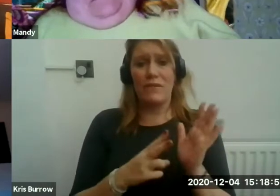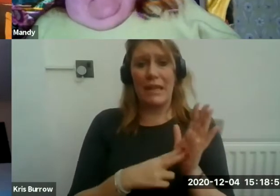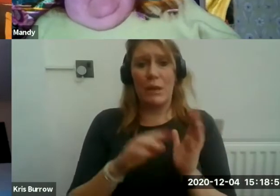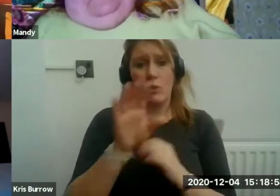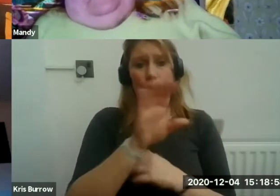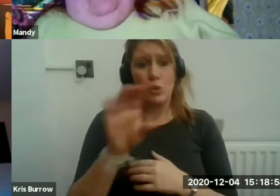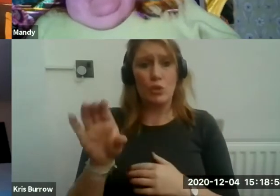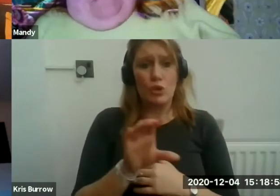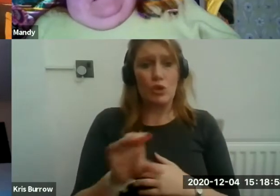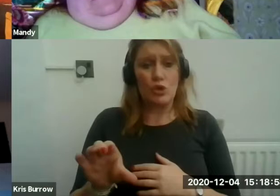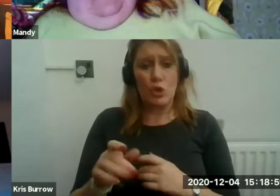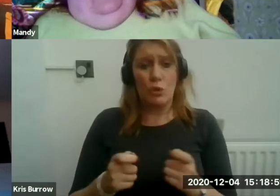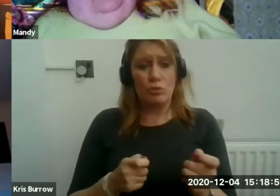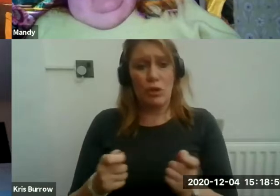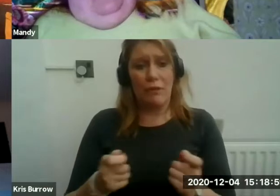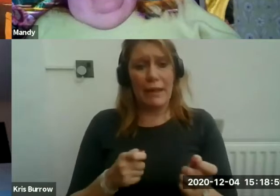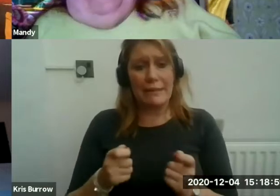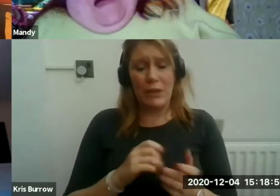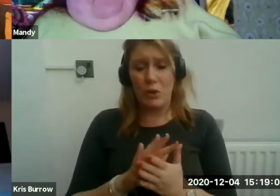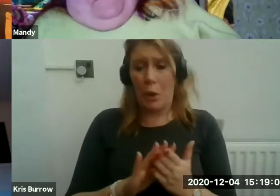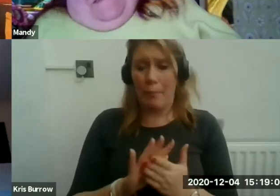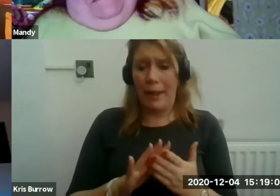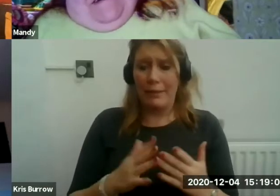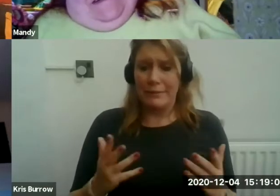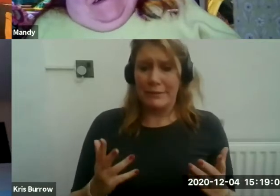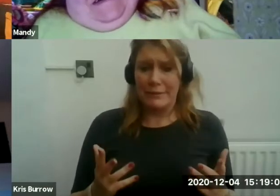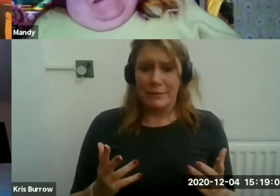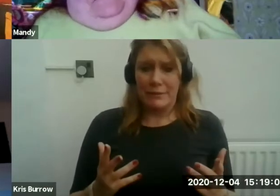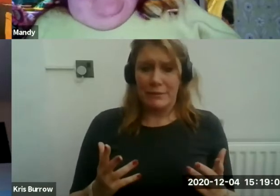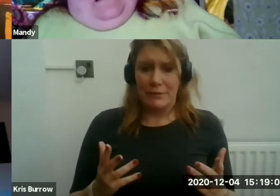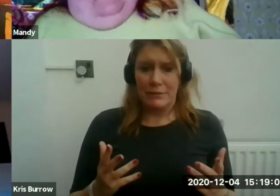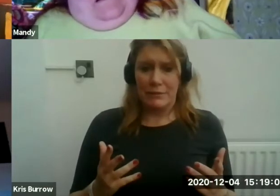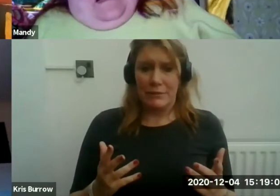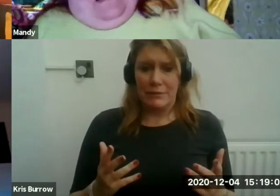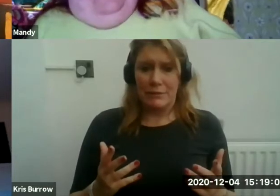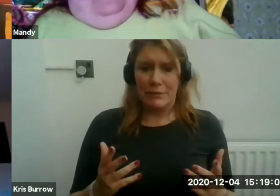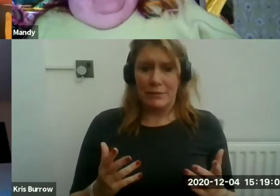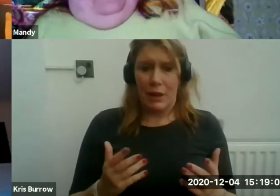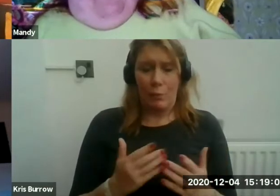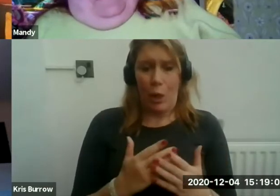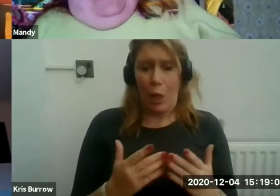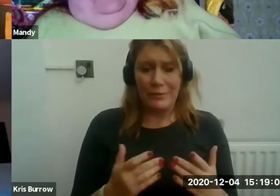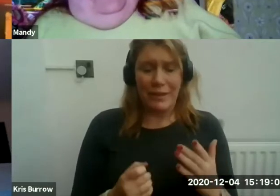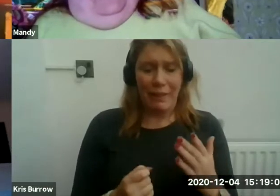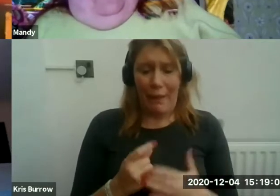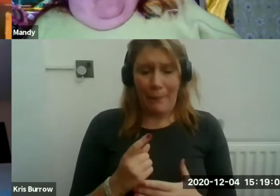was it. So it was lots of laughs in the day as well. And the great thing to do